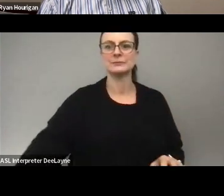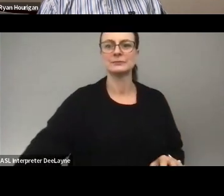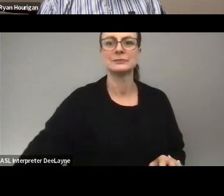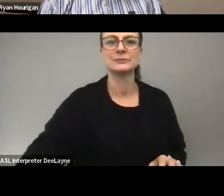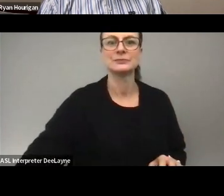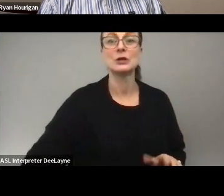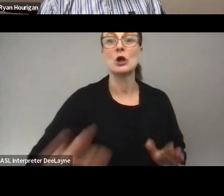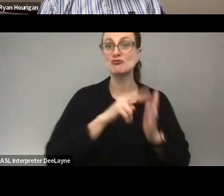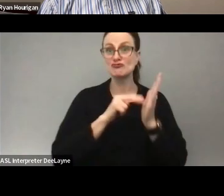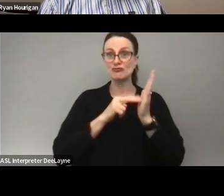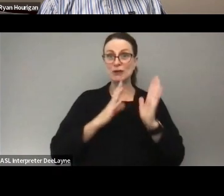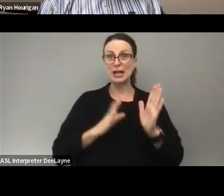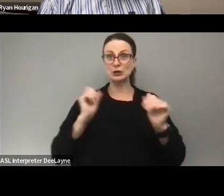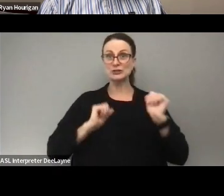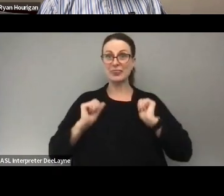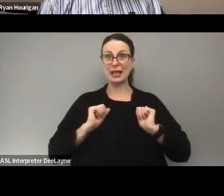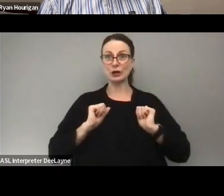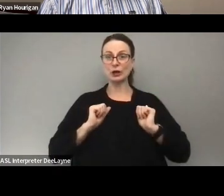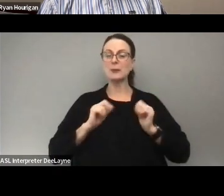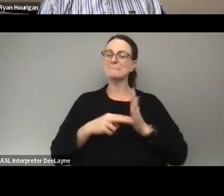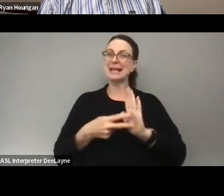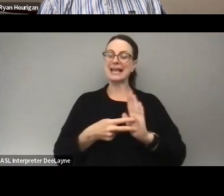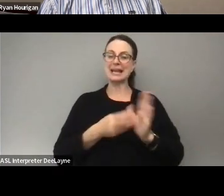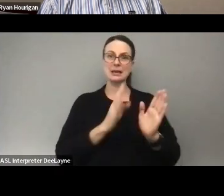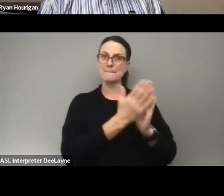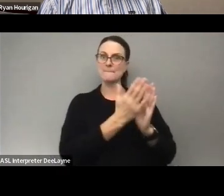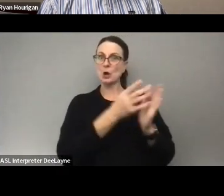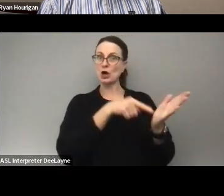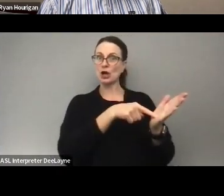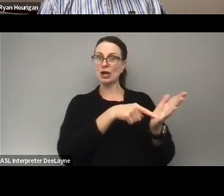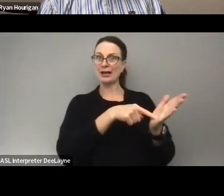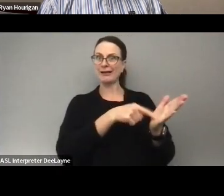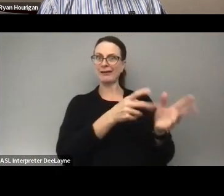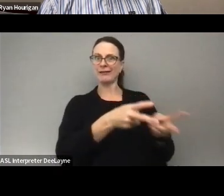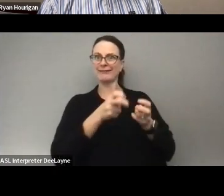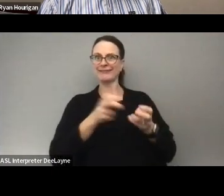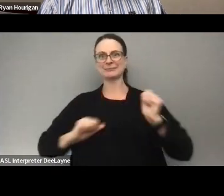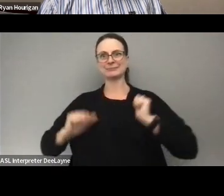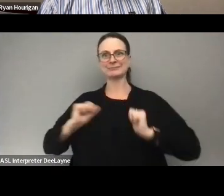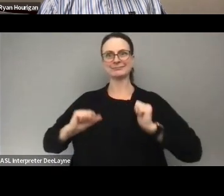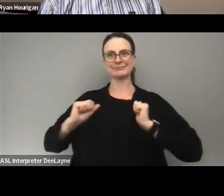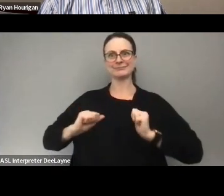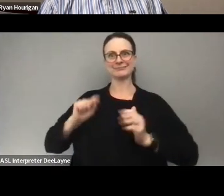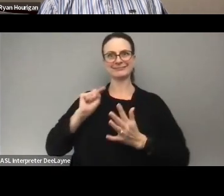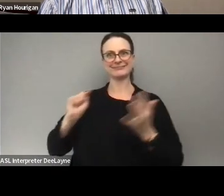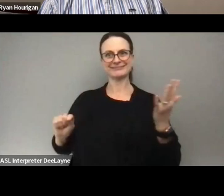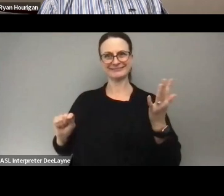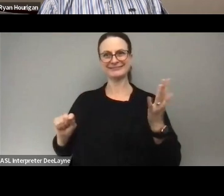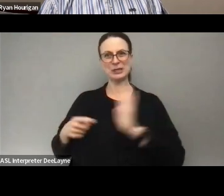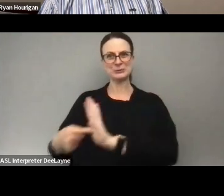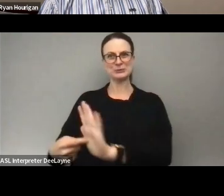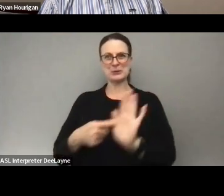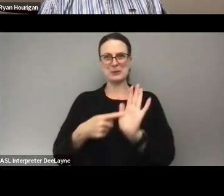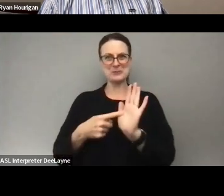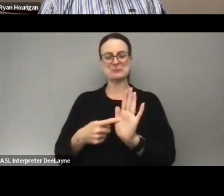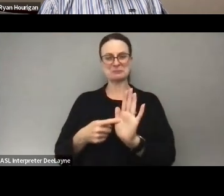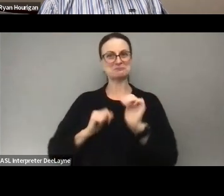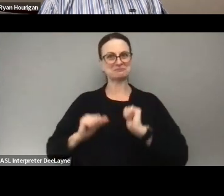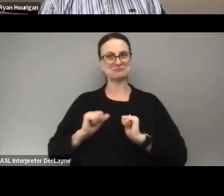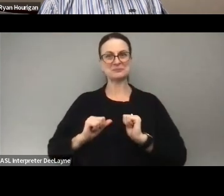by which students can act out a particular book or piece of literature. So, we did "Snowy Day,"